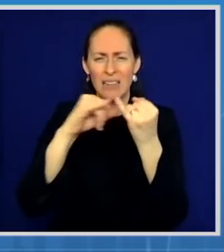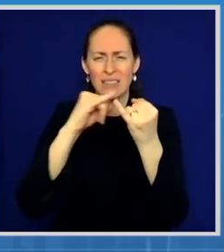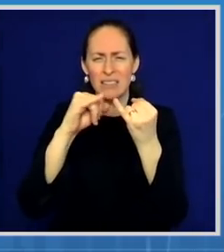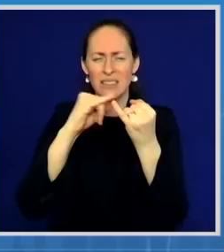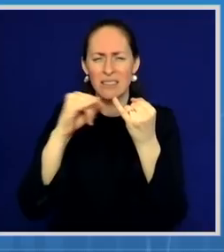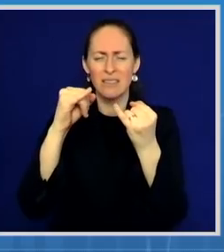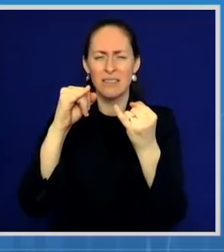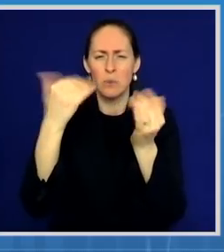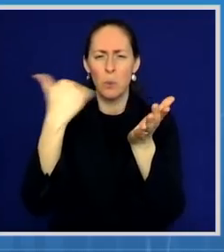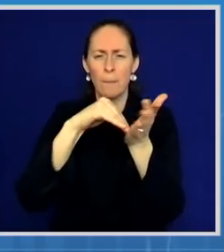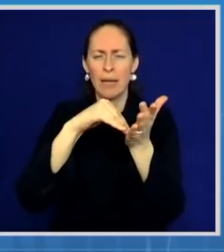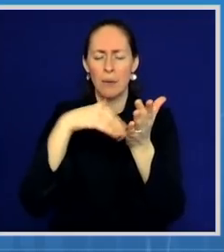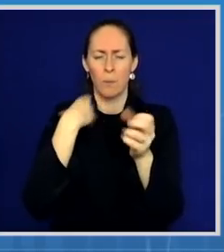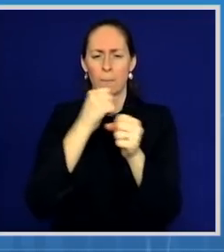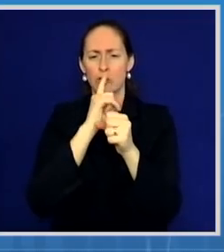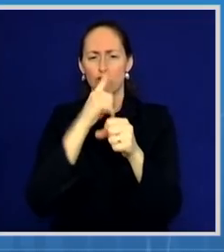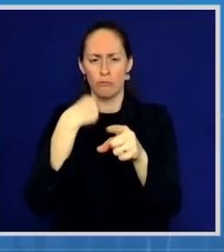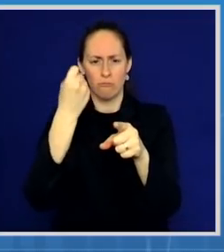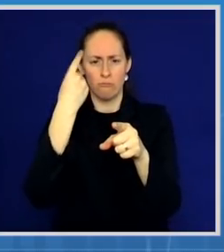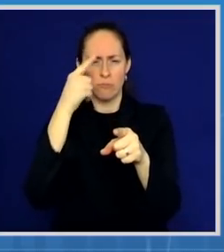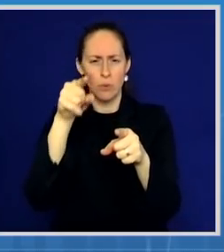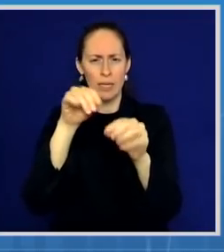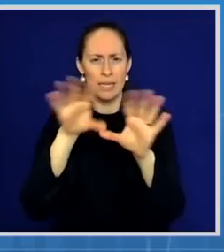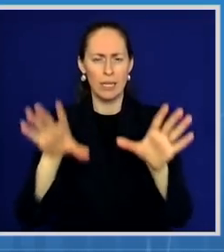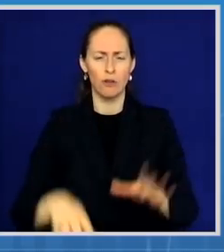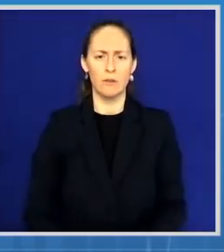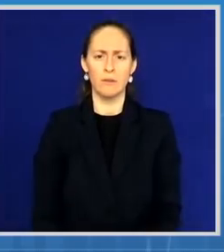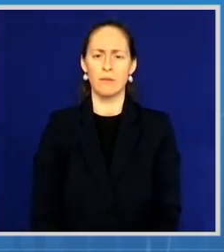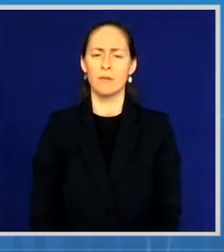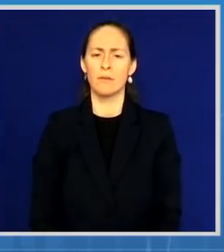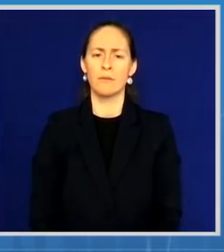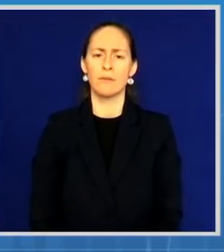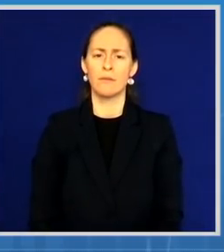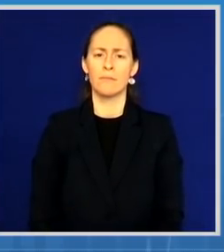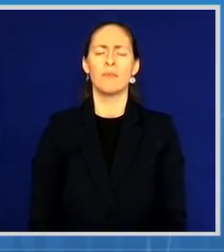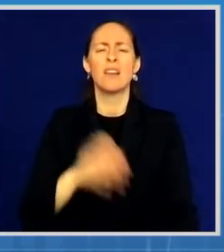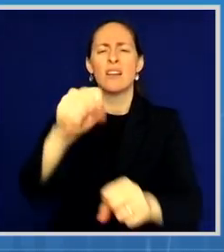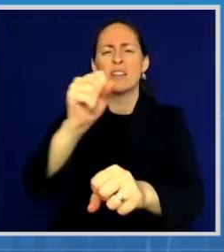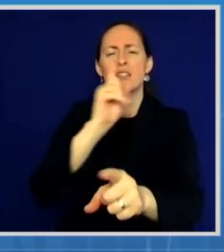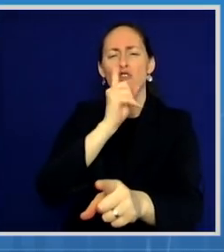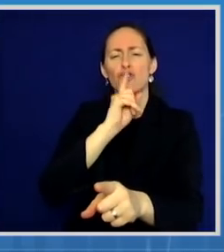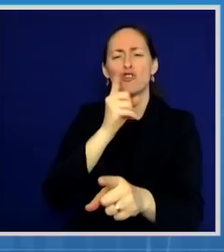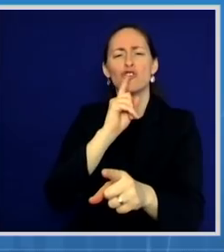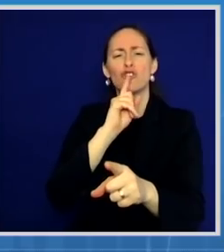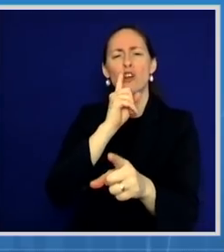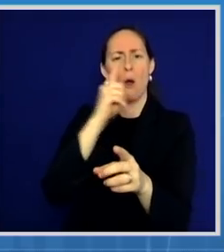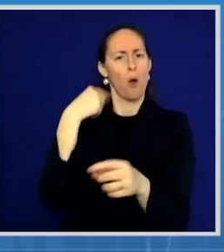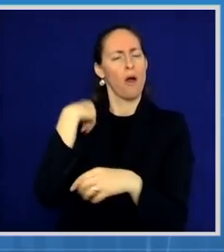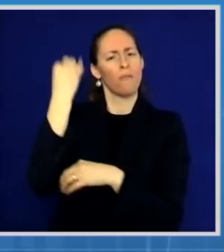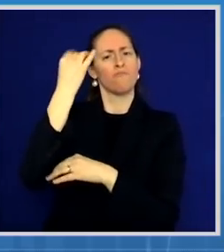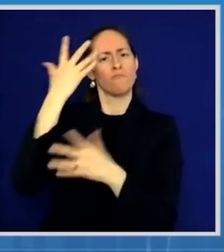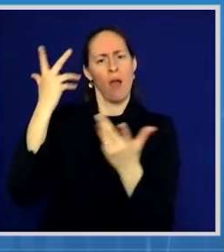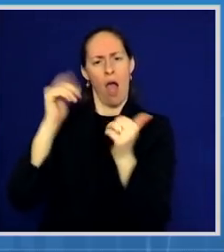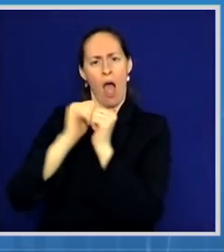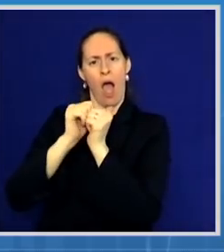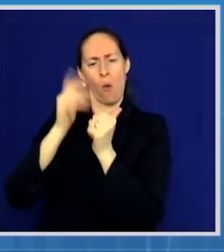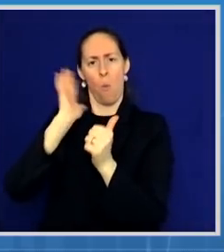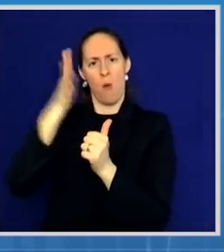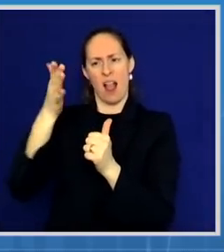It was just, how much is that helping to solve hesitation versus how much is it sort of just a distraction